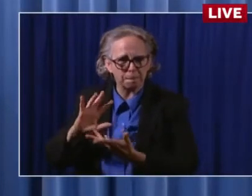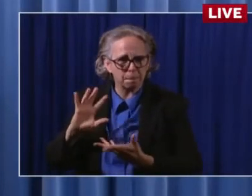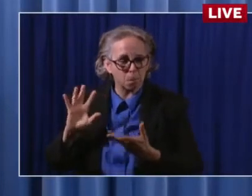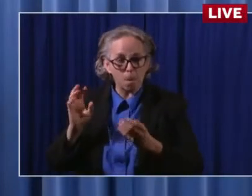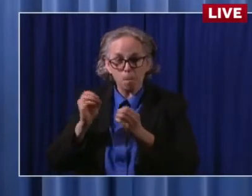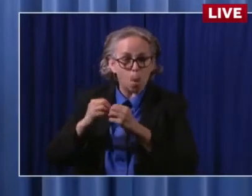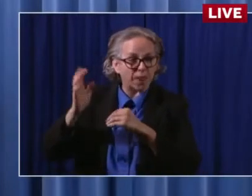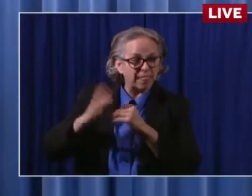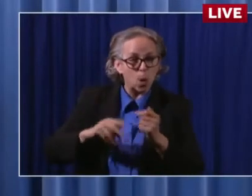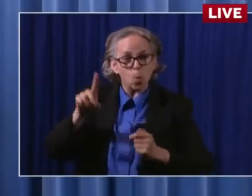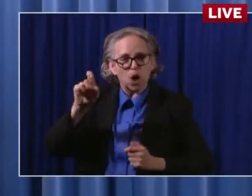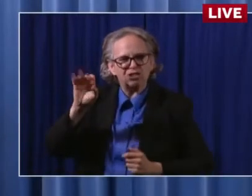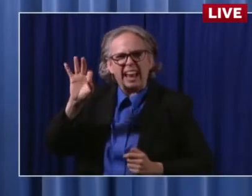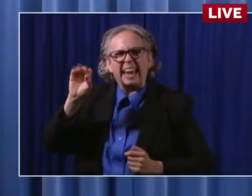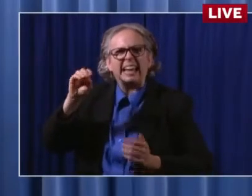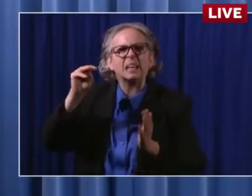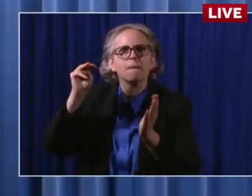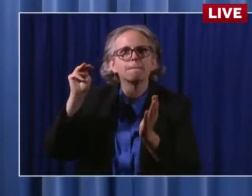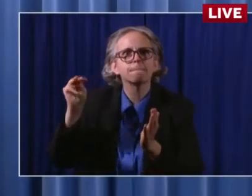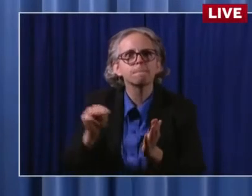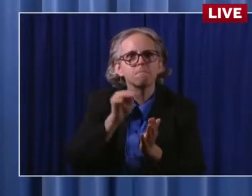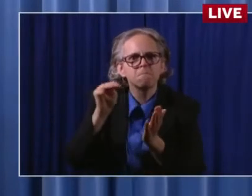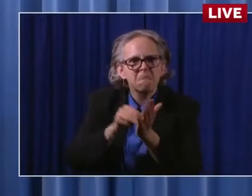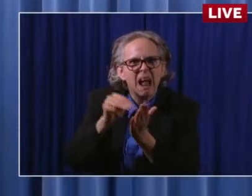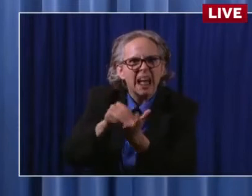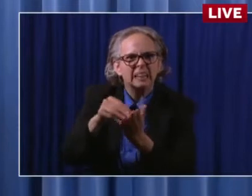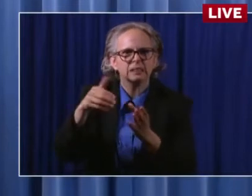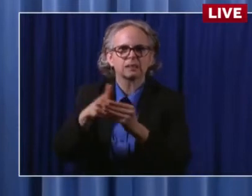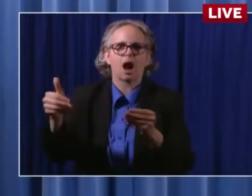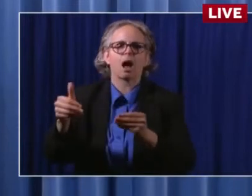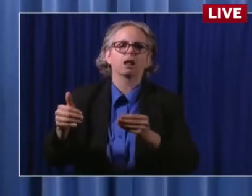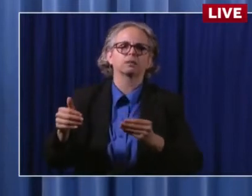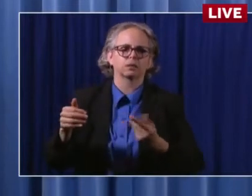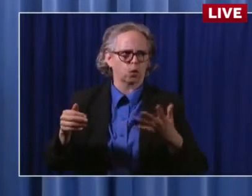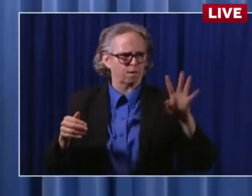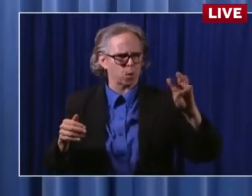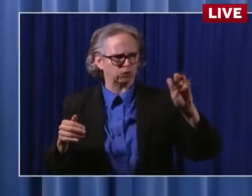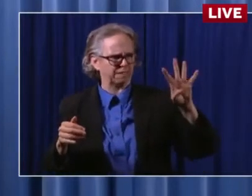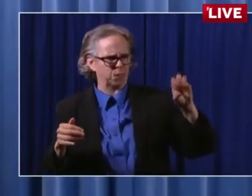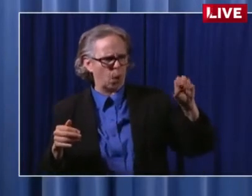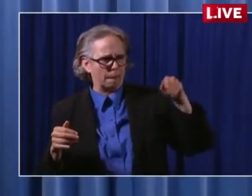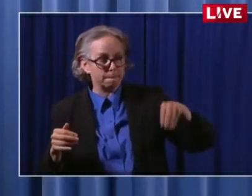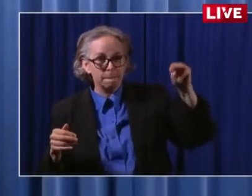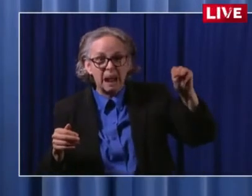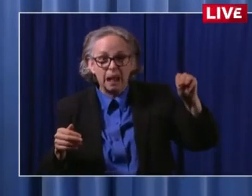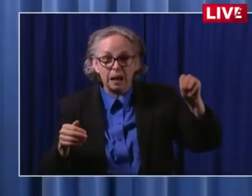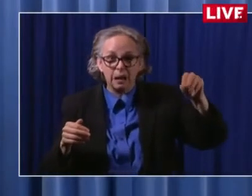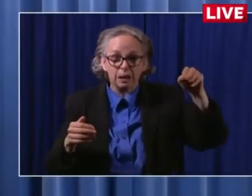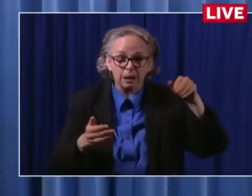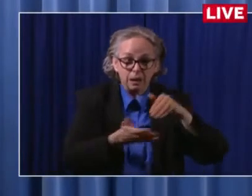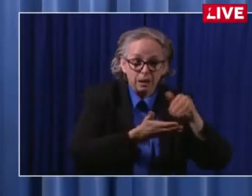THE STATE’S COLLEGES AND UNIVERSITIES ALSO RECEIVE MORE THAN $190 MILLION OF DIRECT FEDERAL FUNDING.